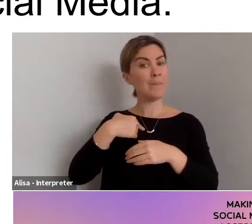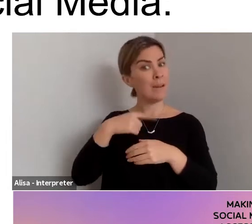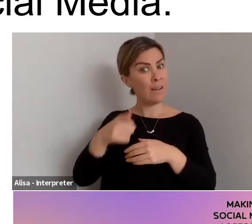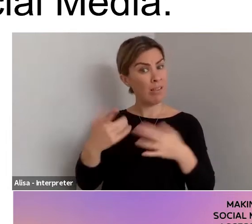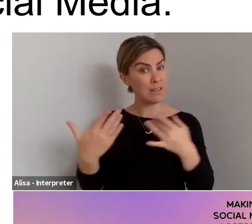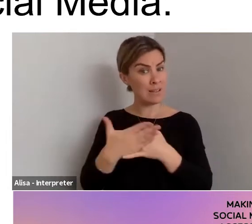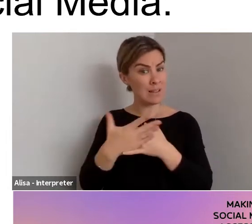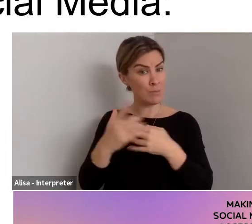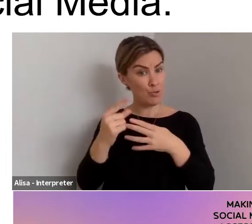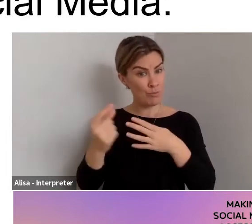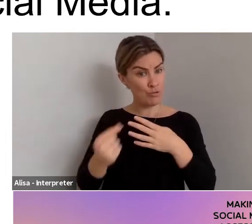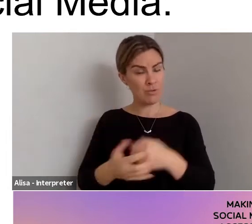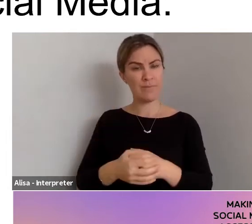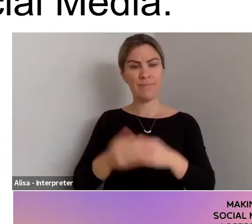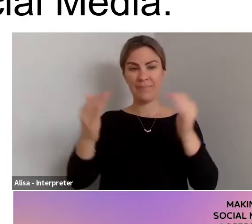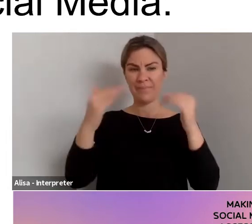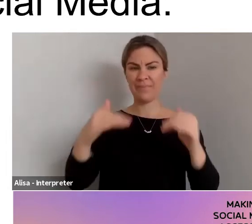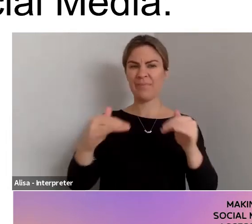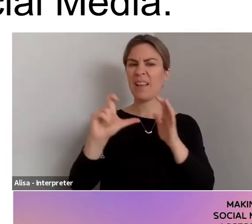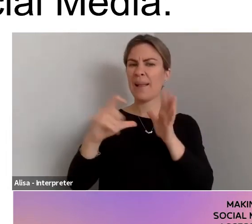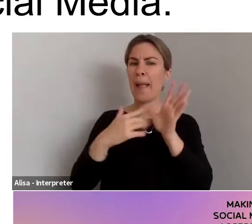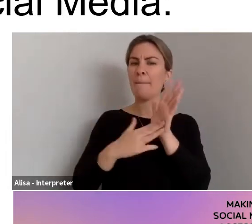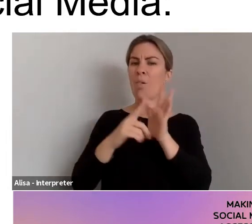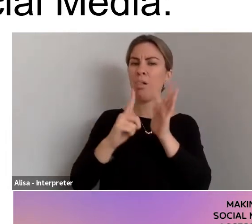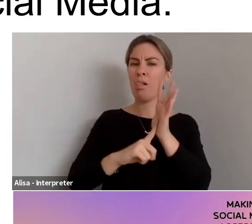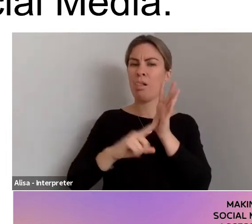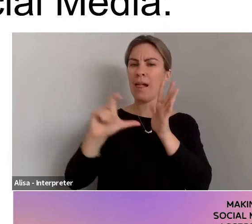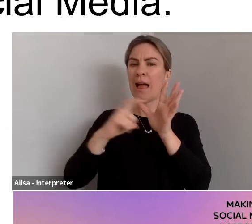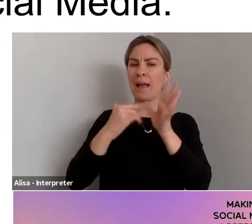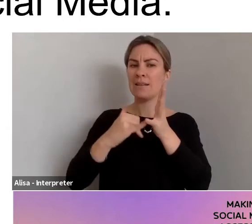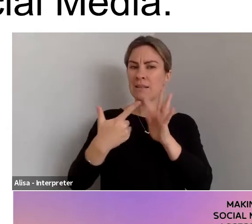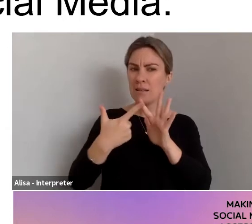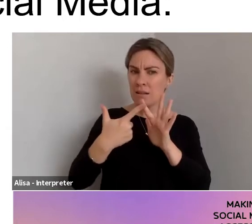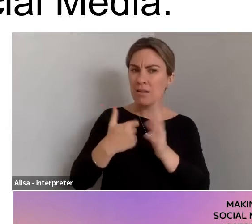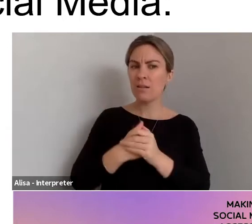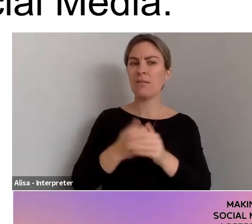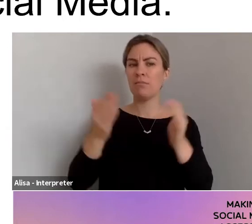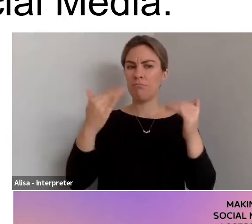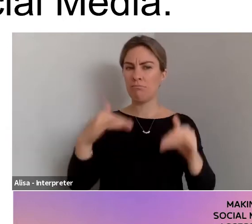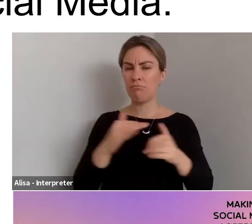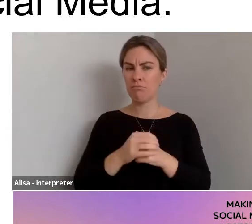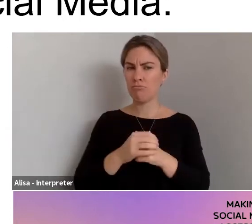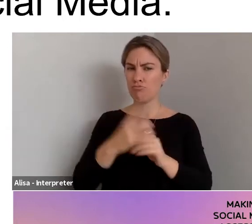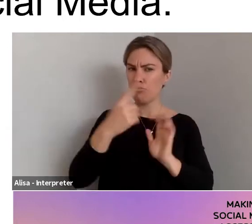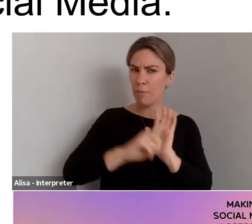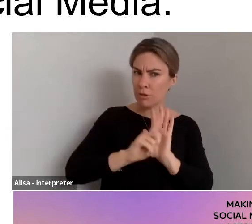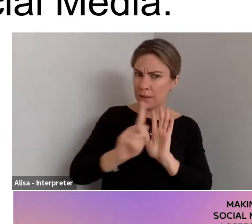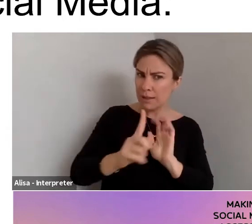Things like Camel Camps and emerges. Accessibility of social media sites.